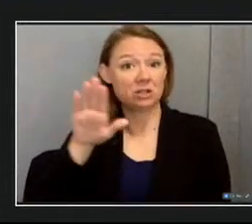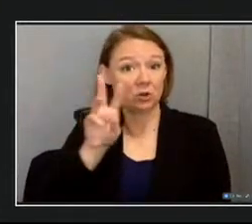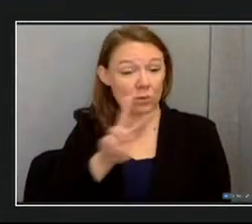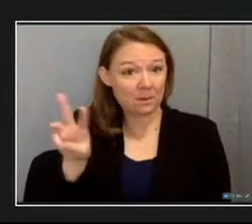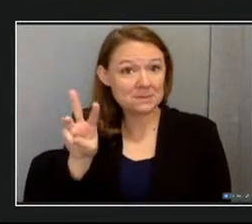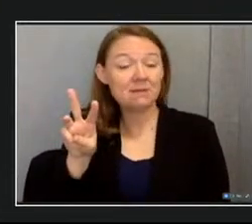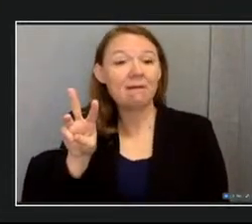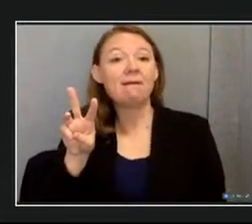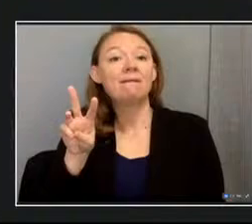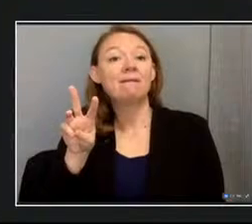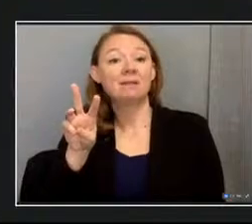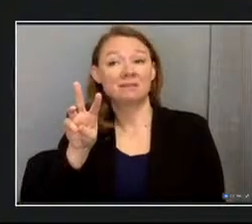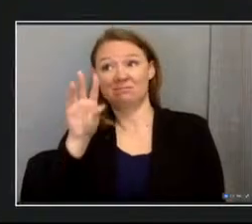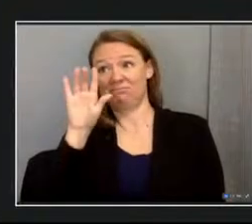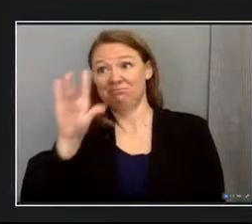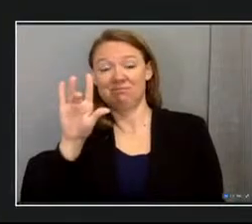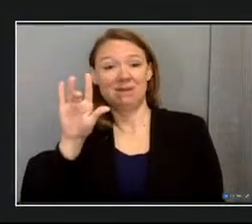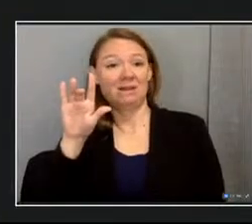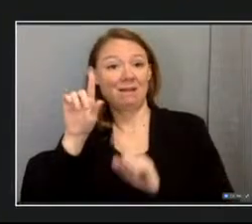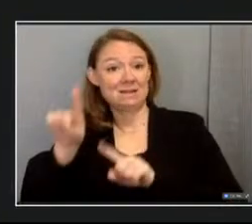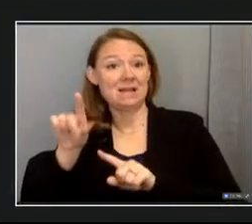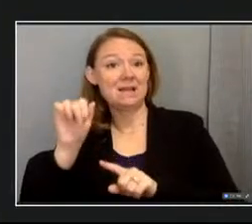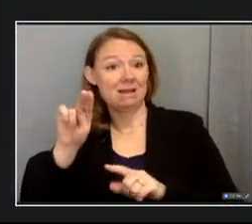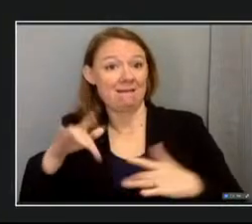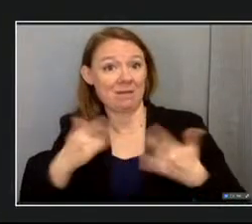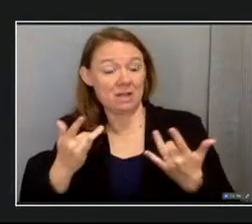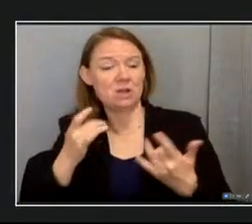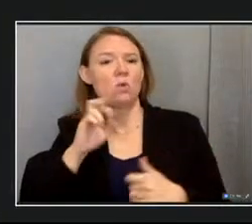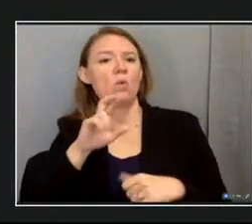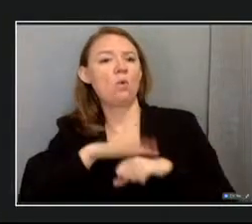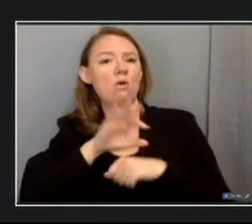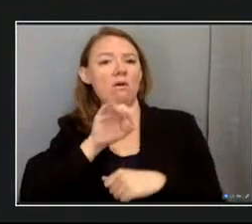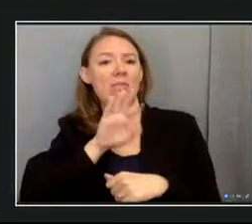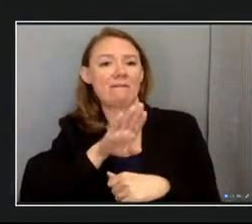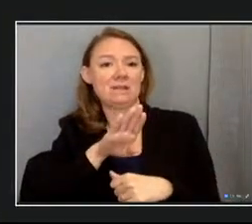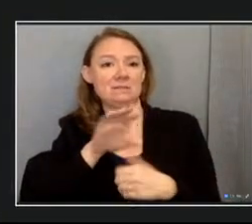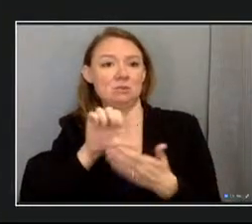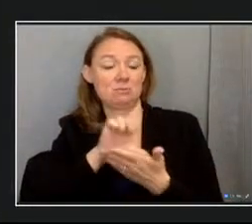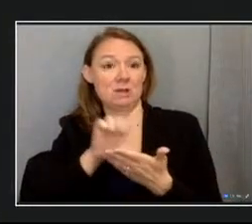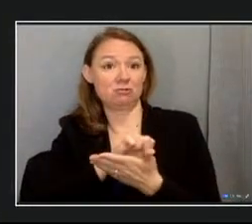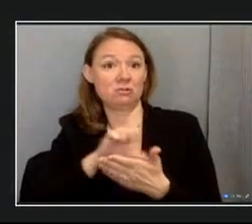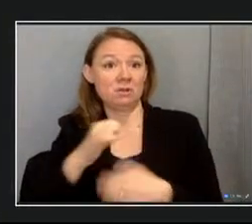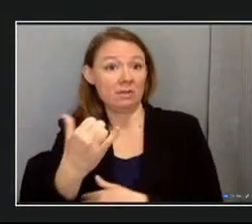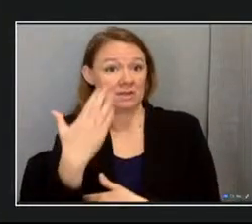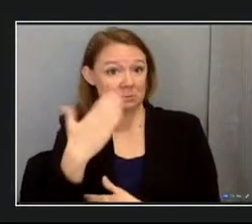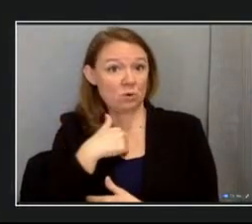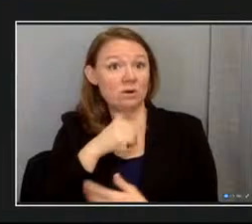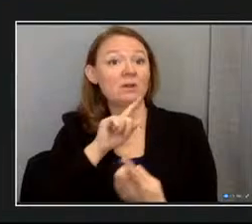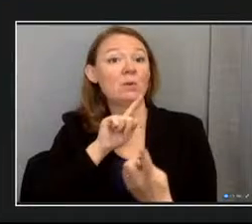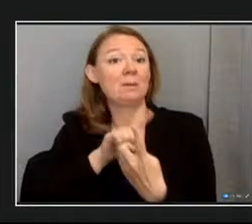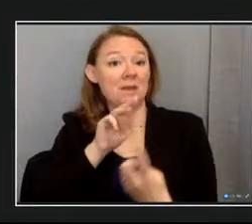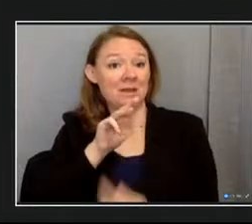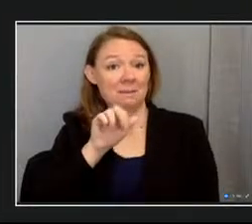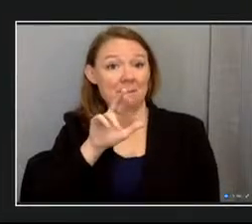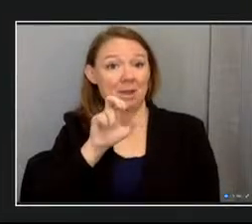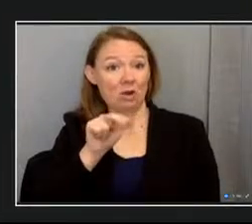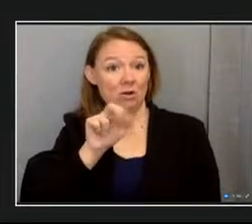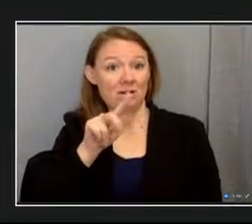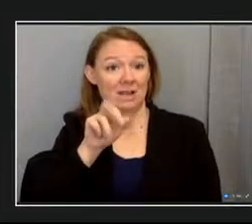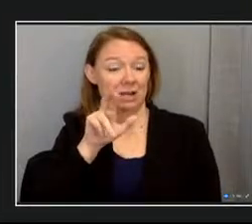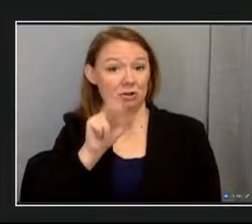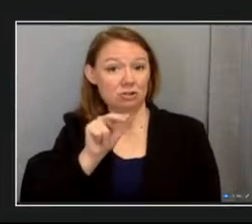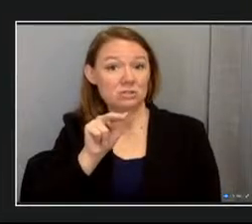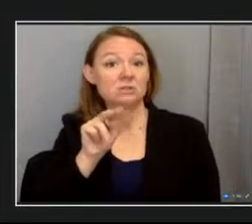Facebook page. This morning we meet Marian Anderson, world famous singer in the 20th century.